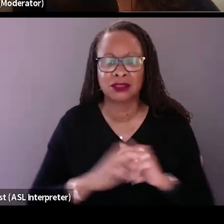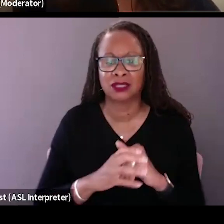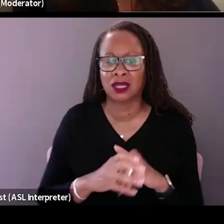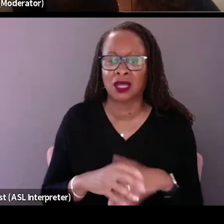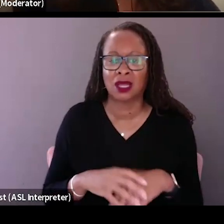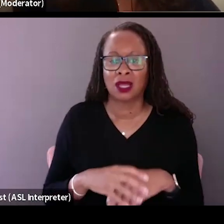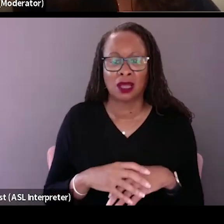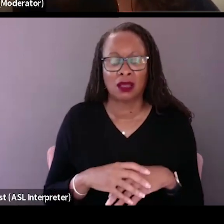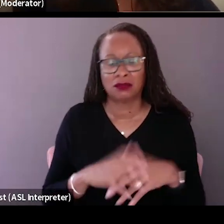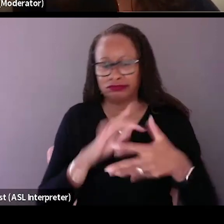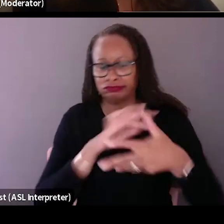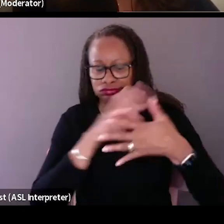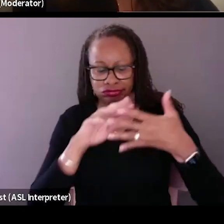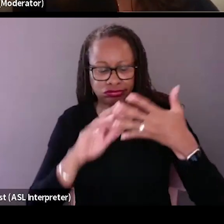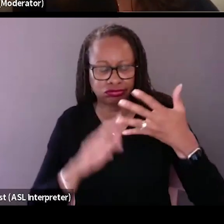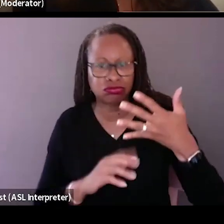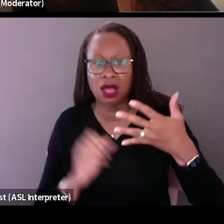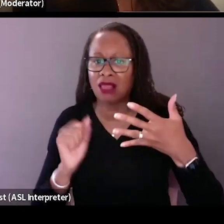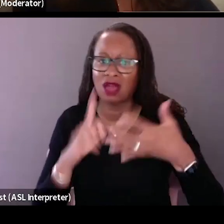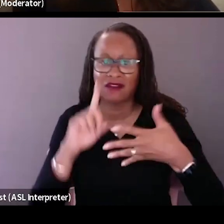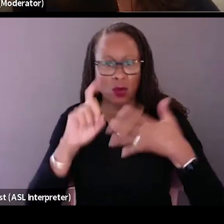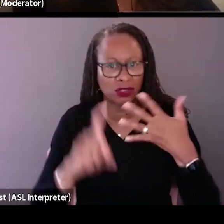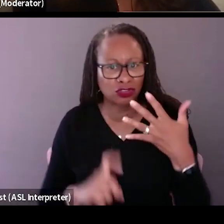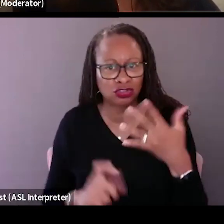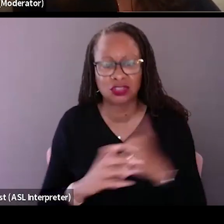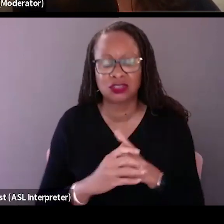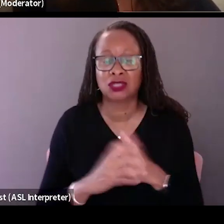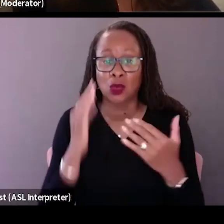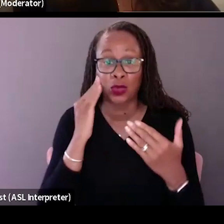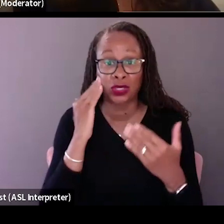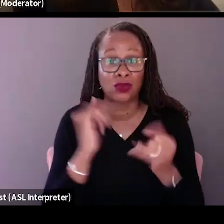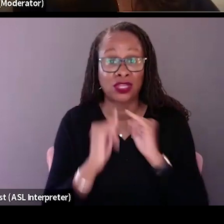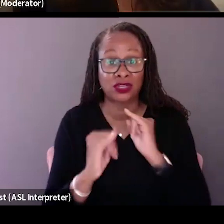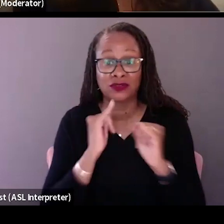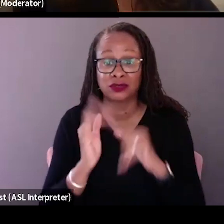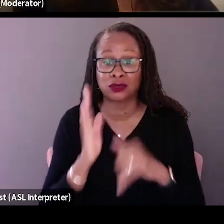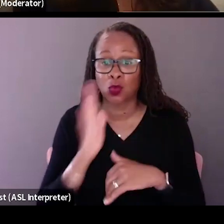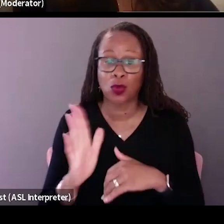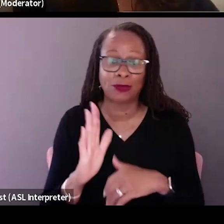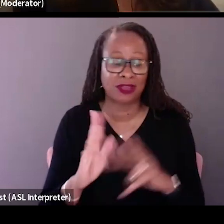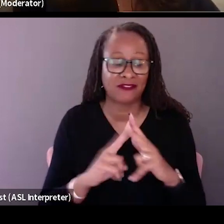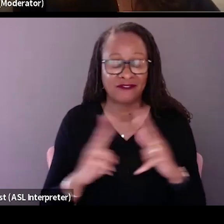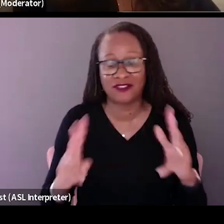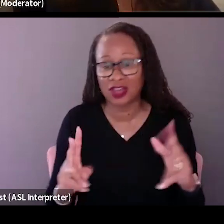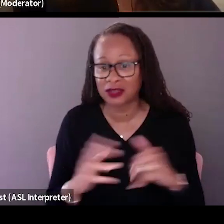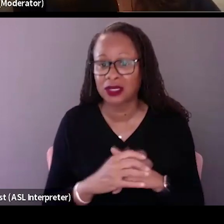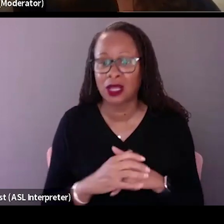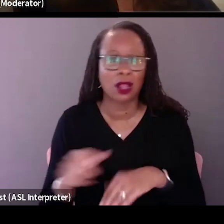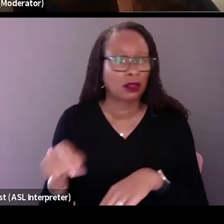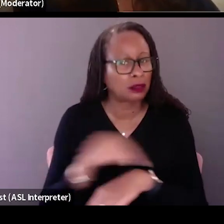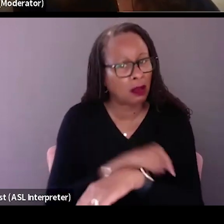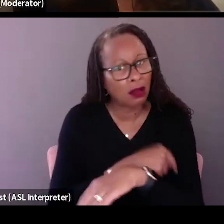And we know that these interviews will be very, you know, be long and in depth,